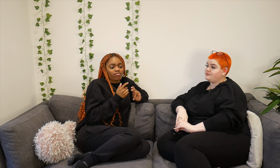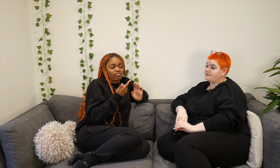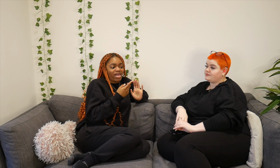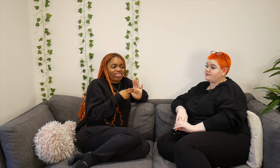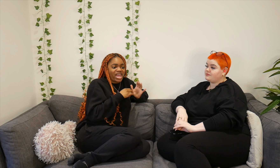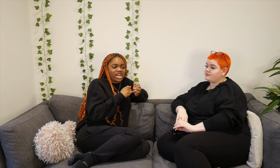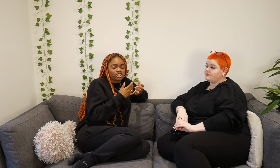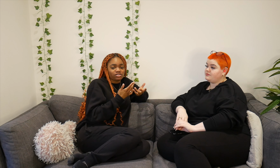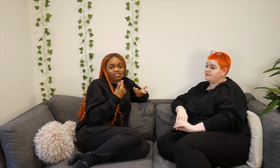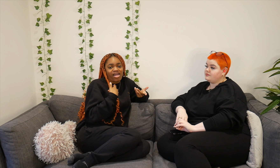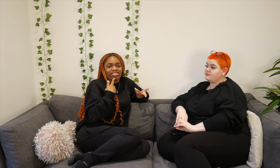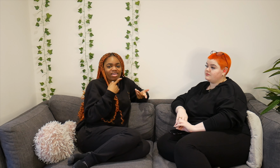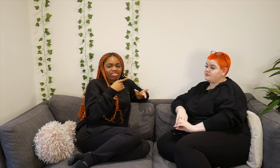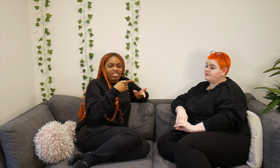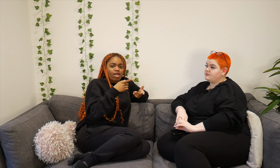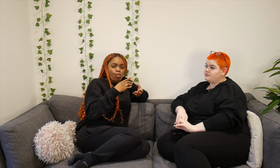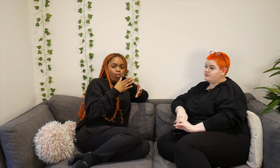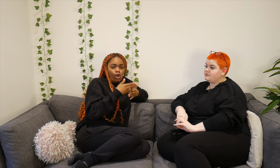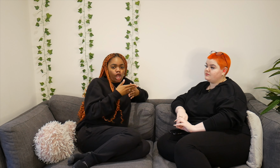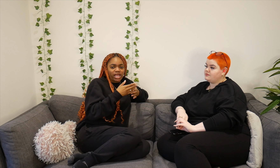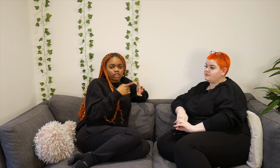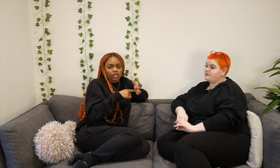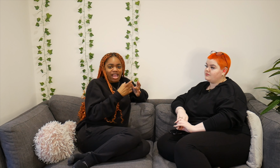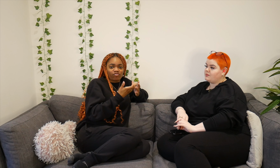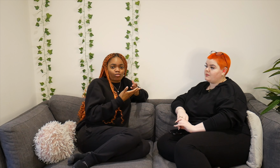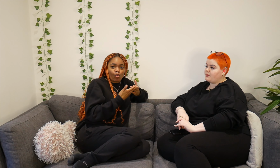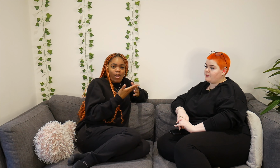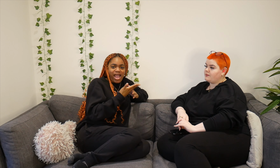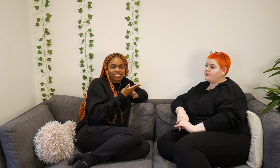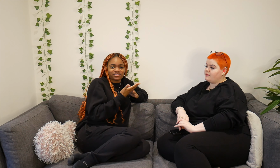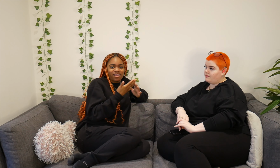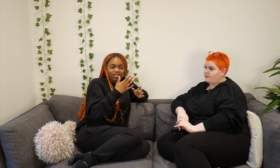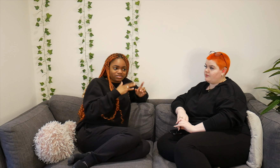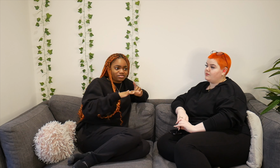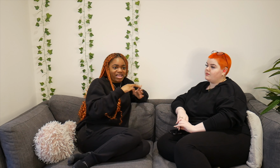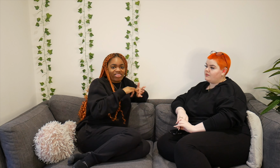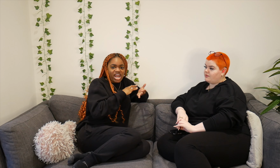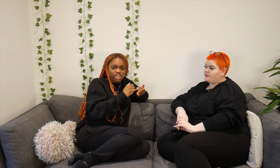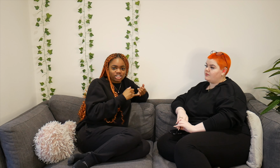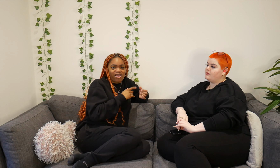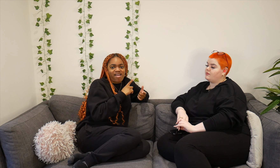and, you know, the NHS, we are working to have more access within the NHS and